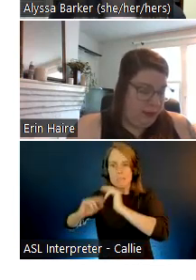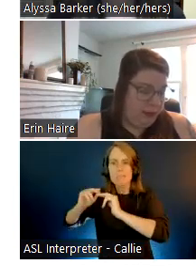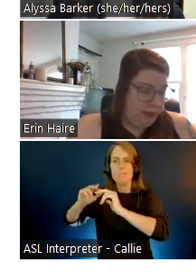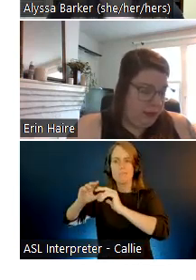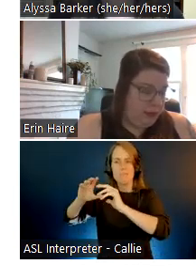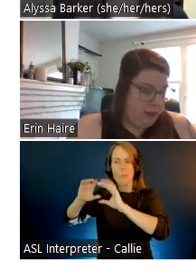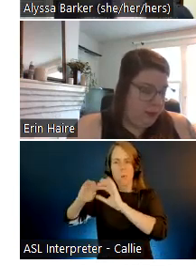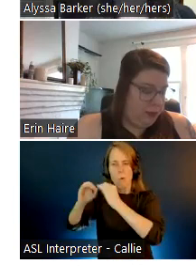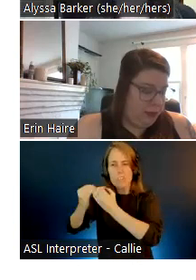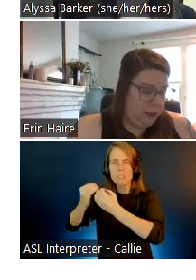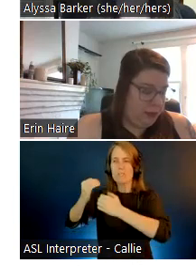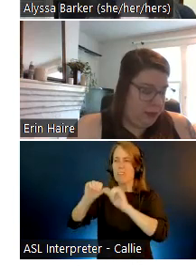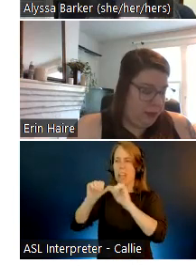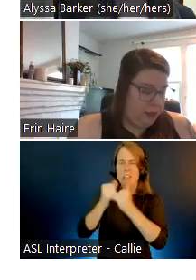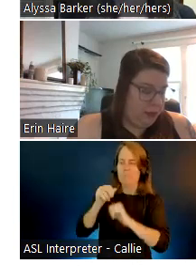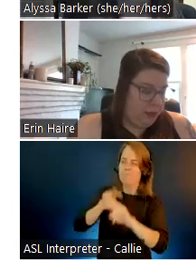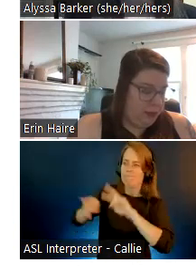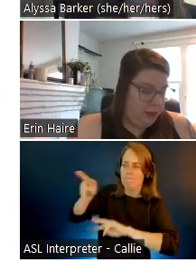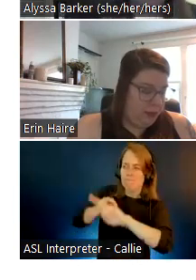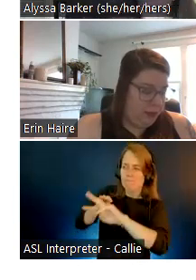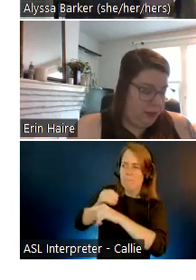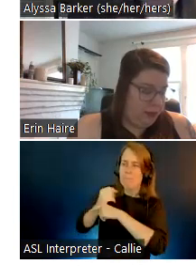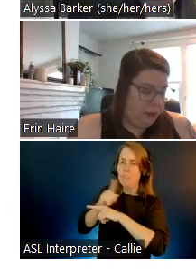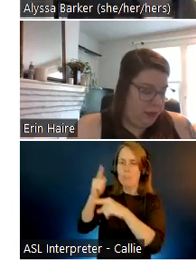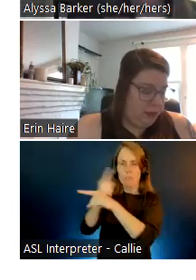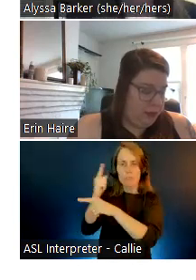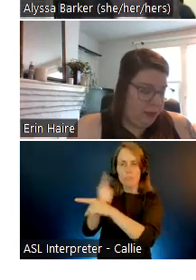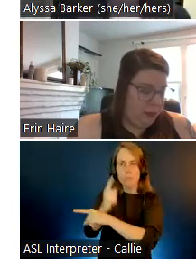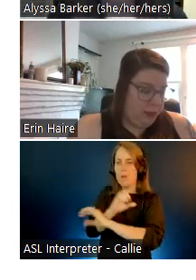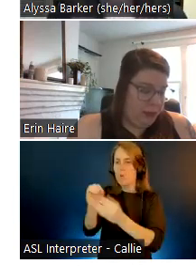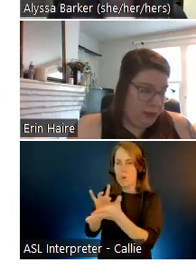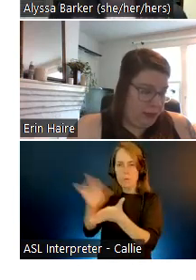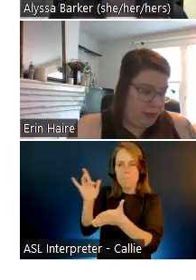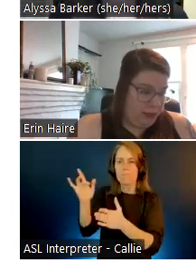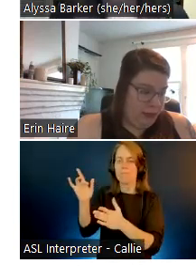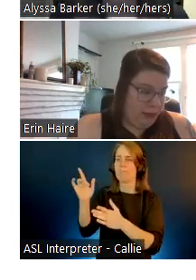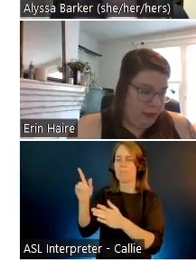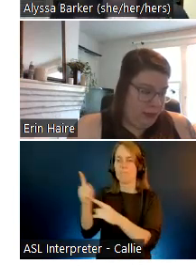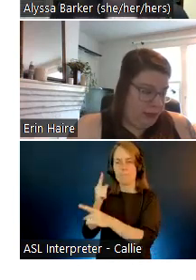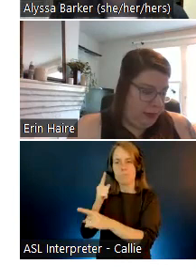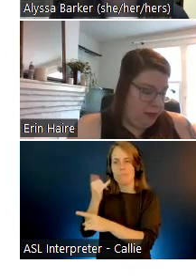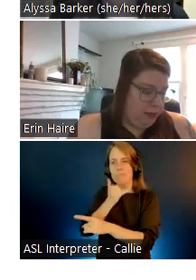advocacy we advocate for public policies that benefit people with disabilities next slide please